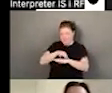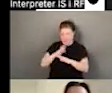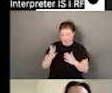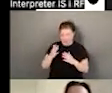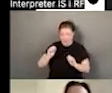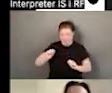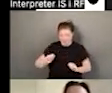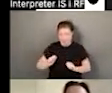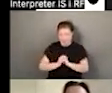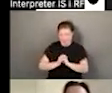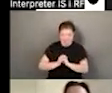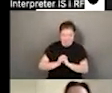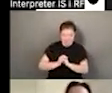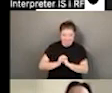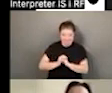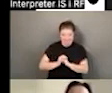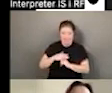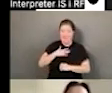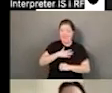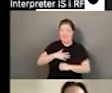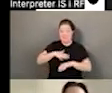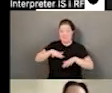Please stay with us and get away from your